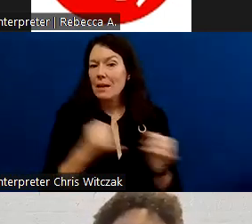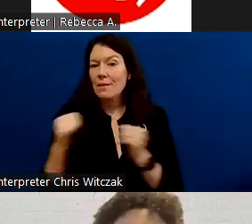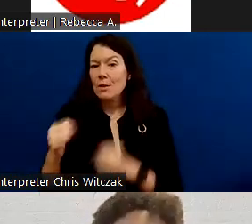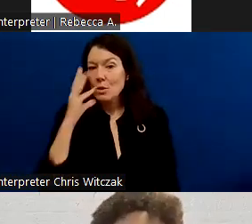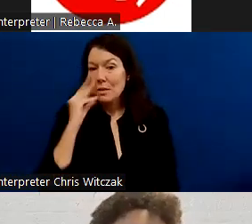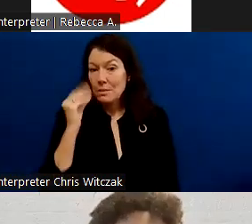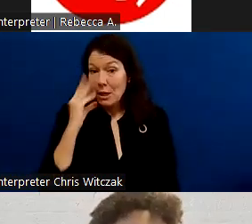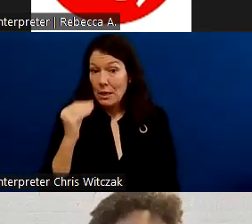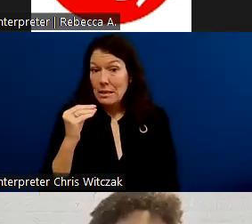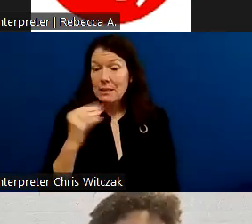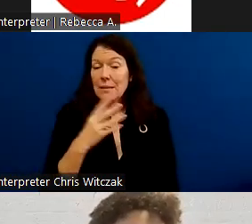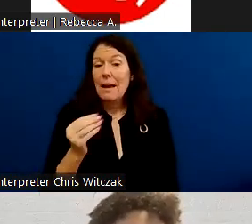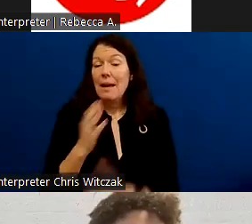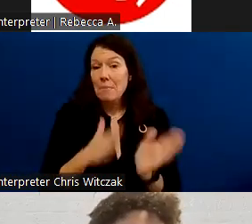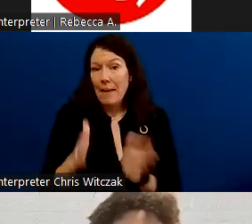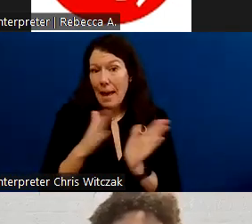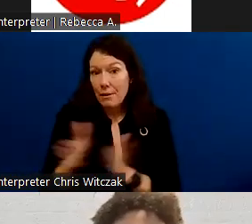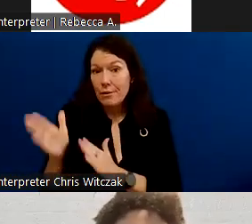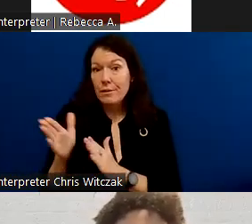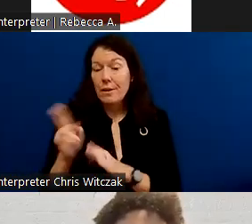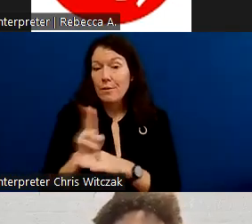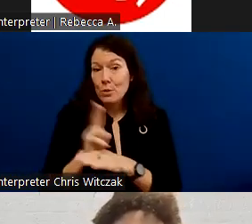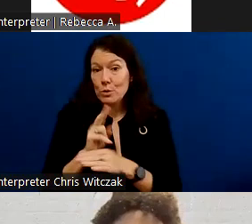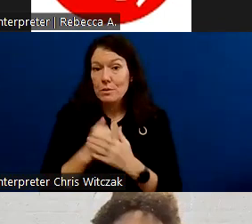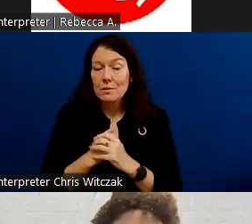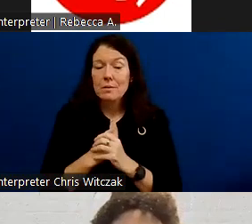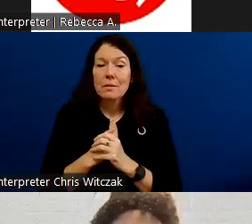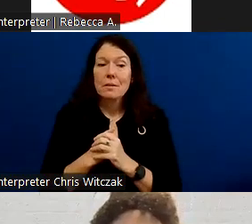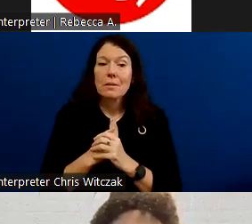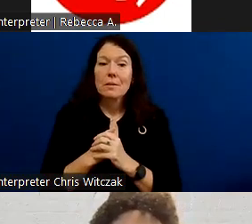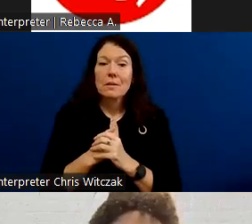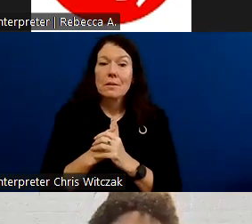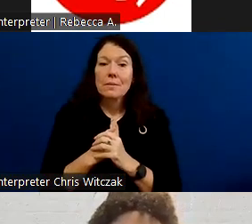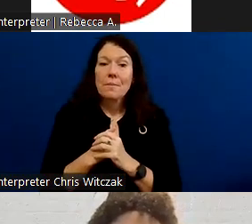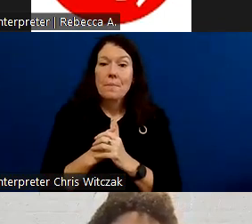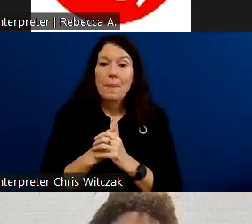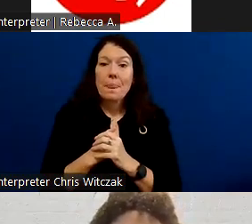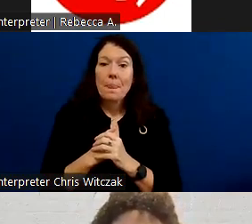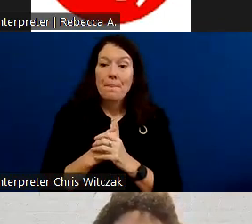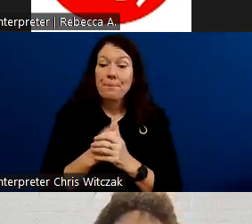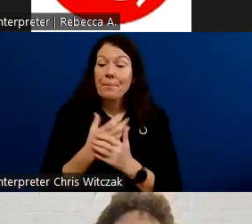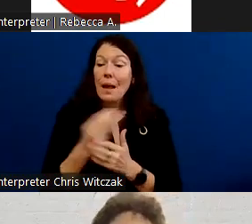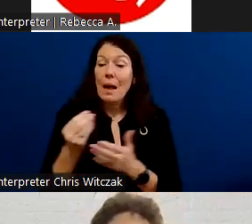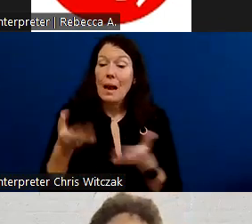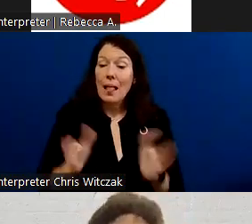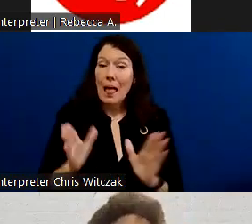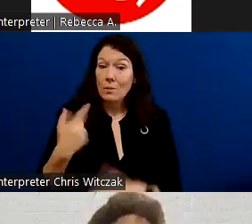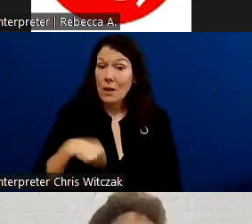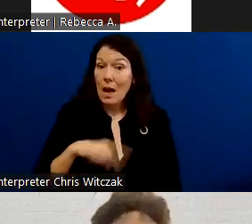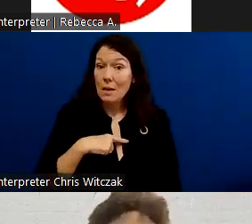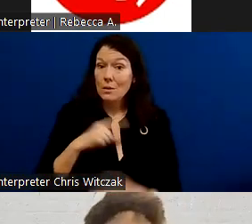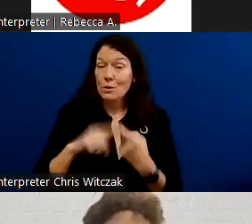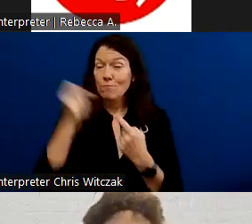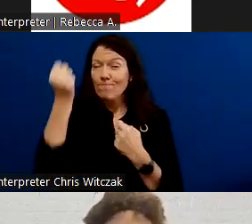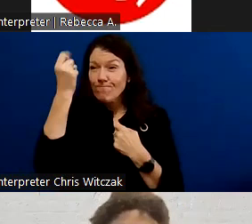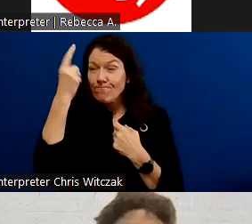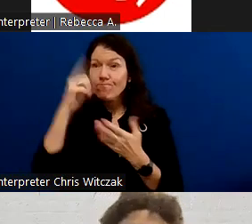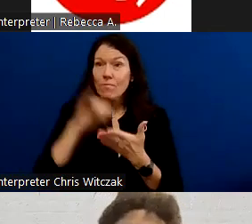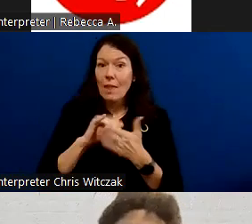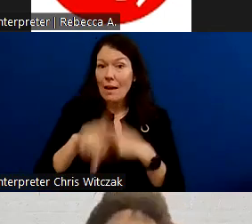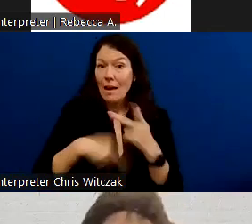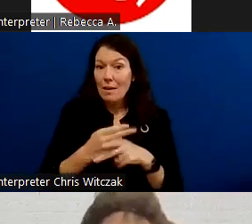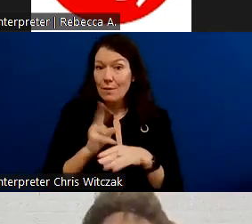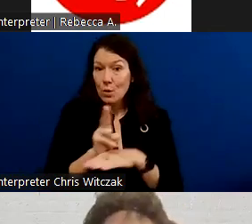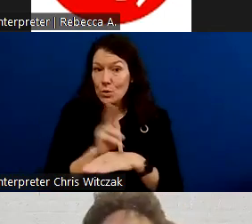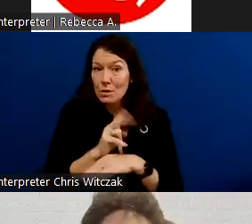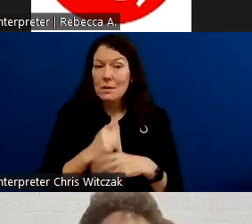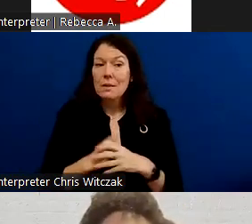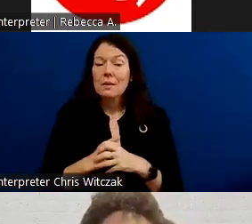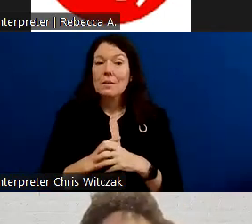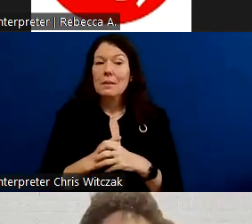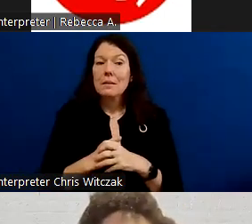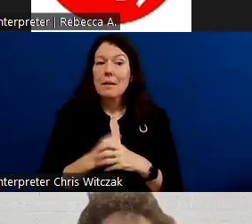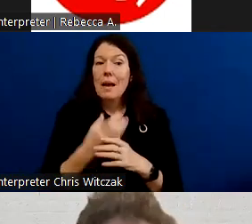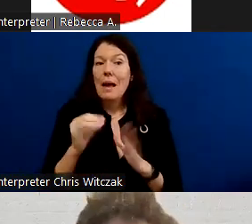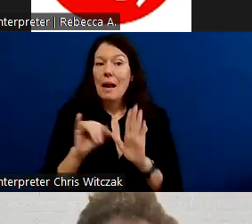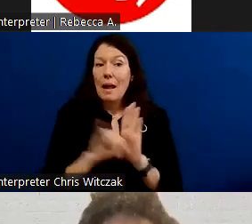and pattern of substance use um and allows us to conceptualize that use um and identify